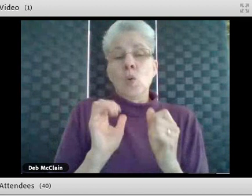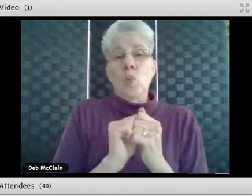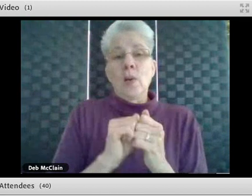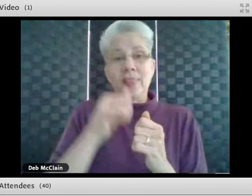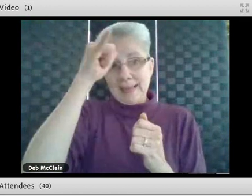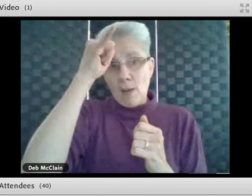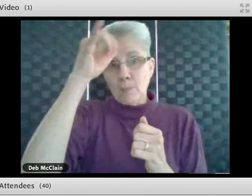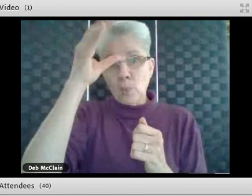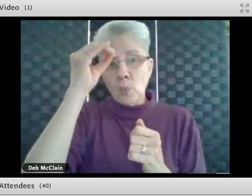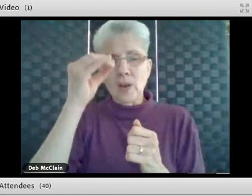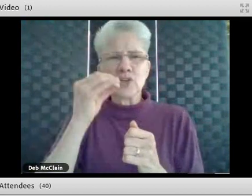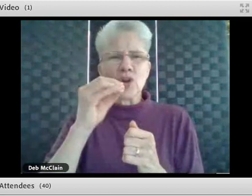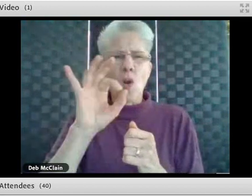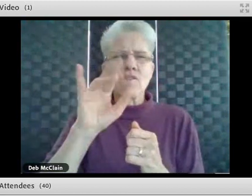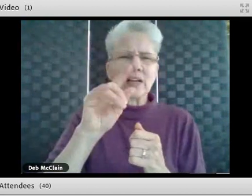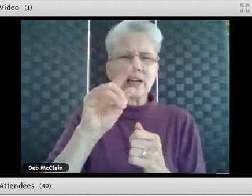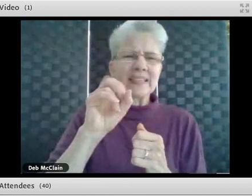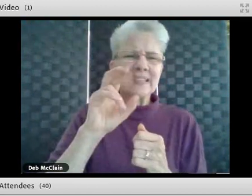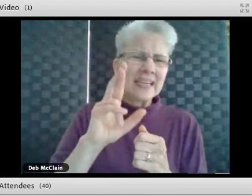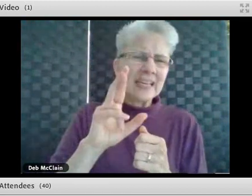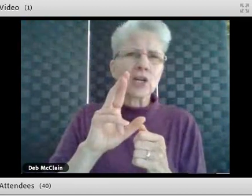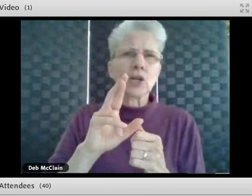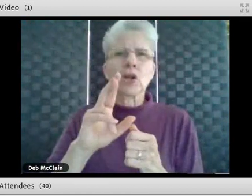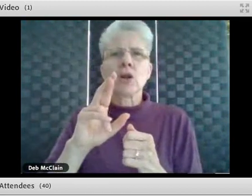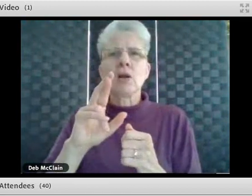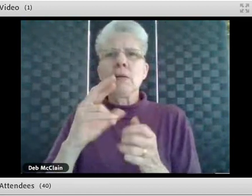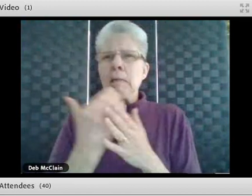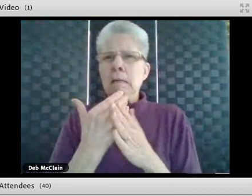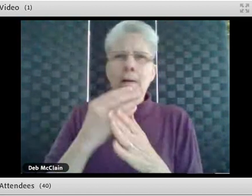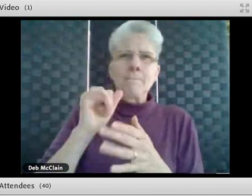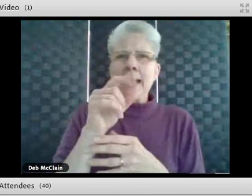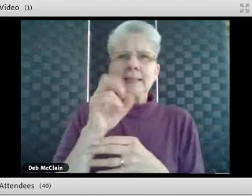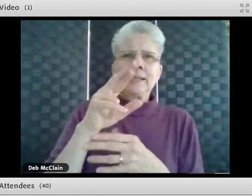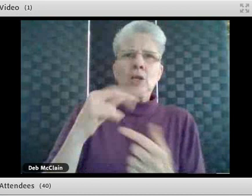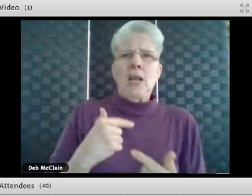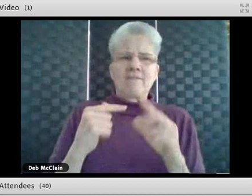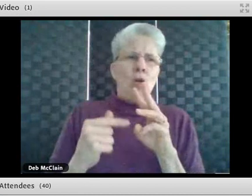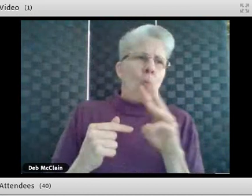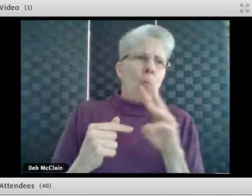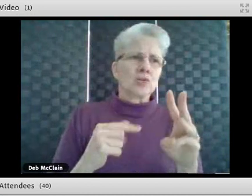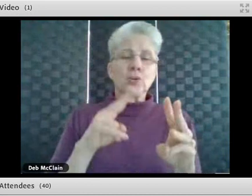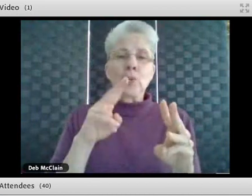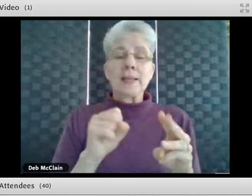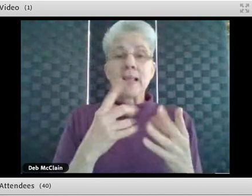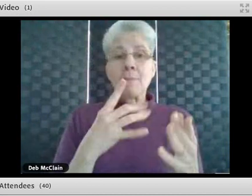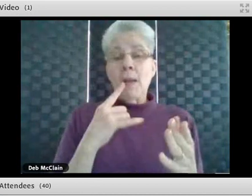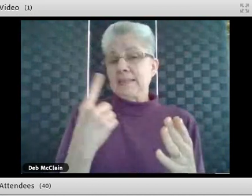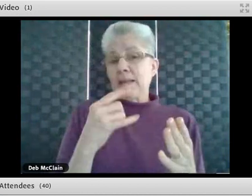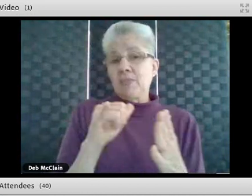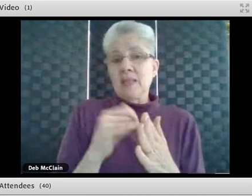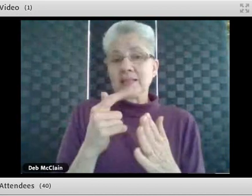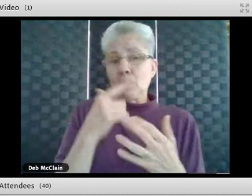the frontier and pioneer life in West U.S. That can be something, that, if someone is interested in that topic,